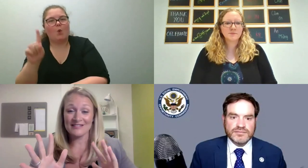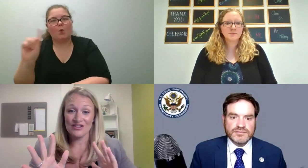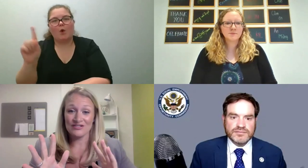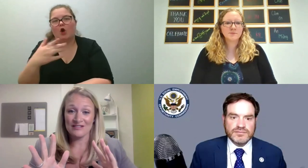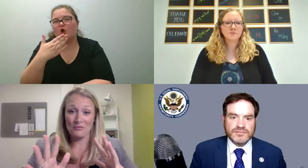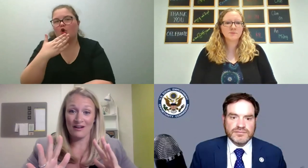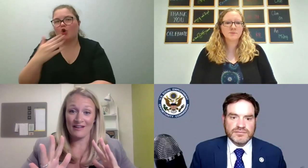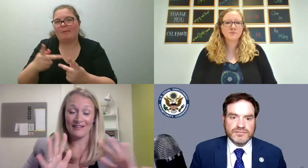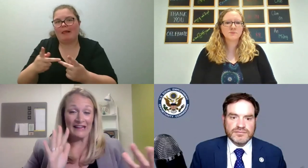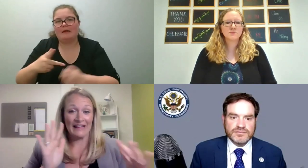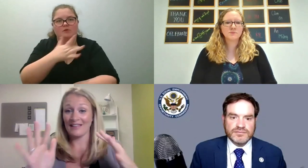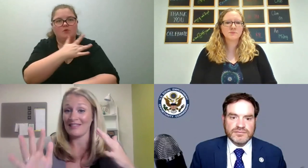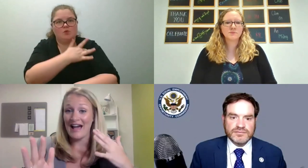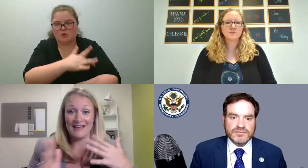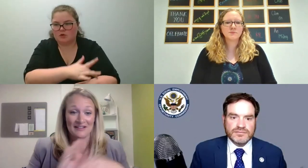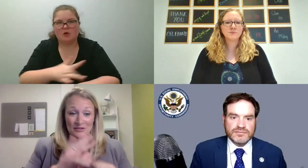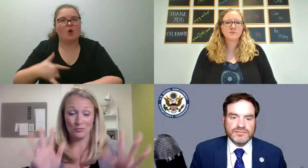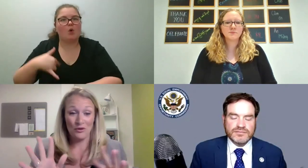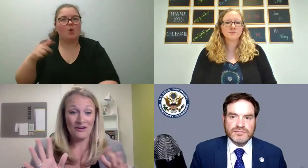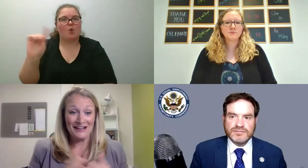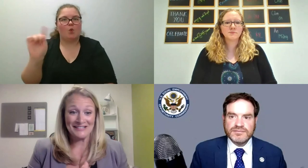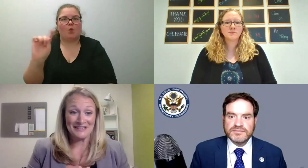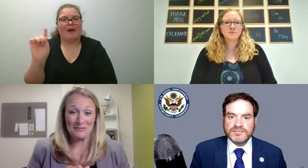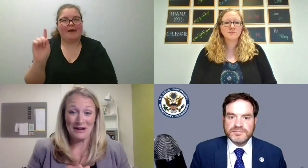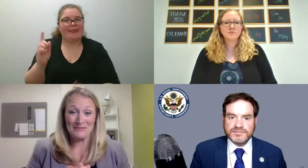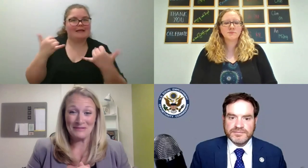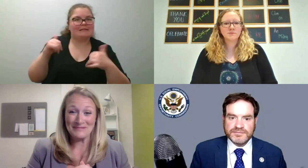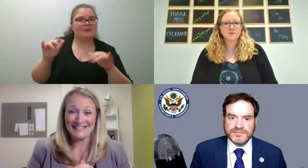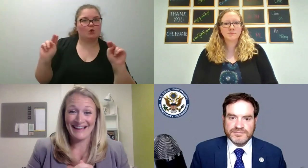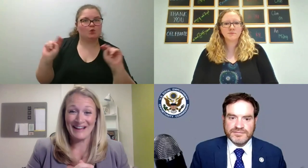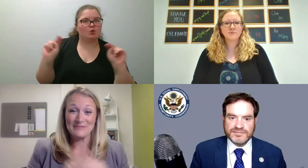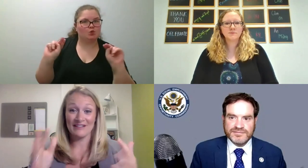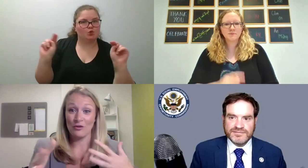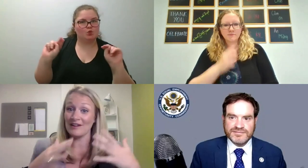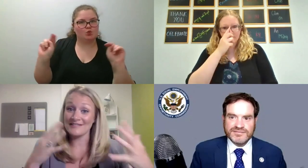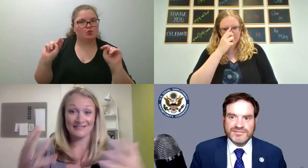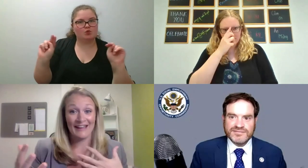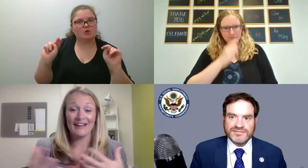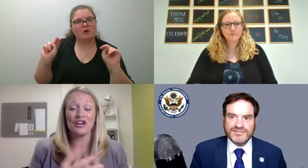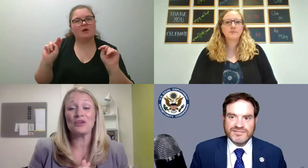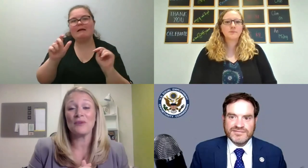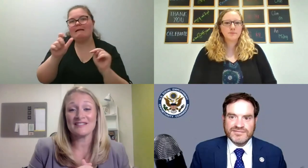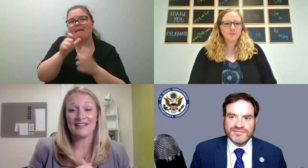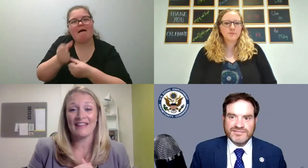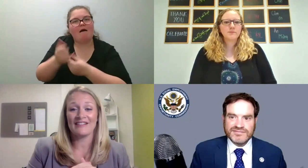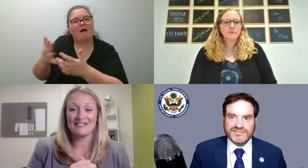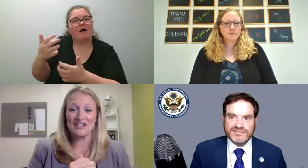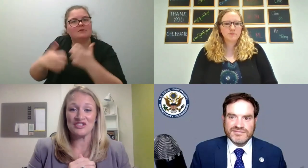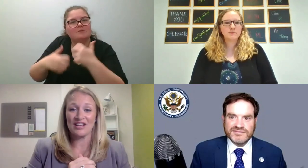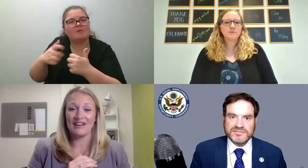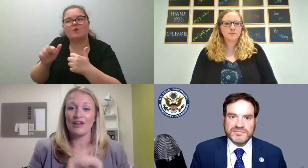to touch someone that won't cause any problems or like a good way to get their attention